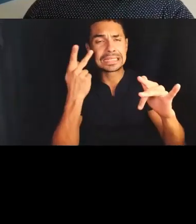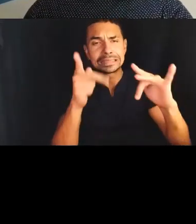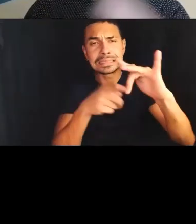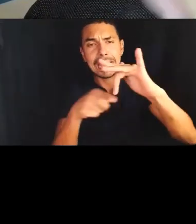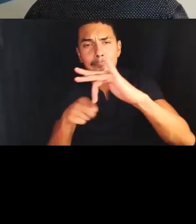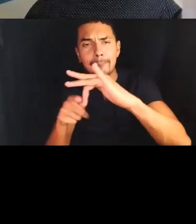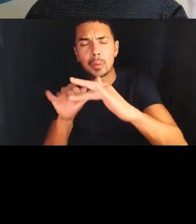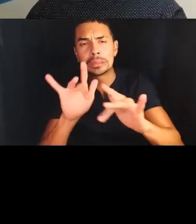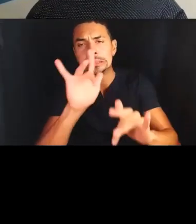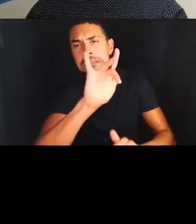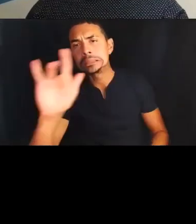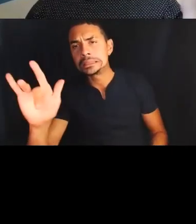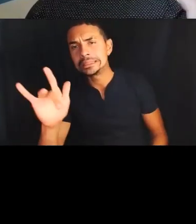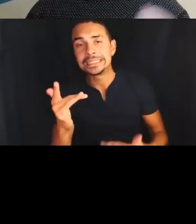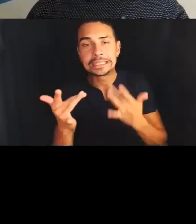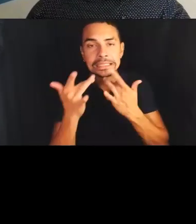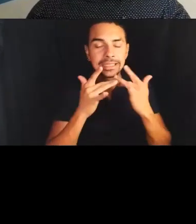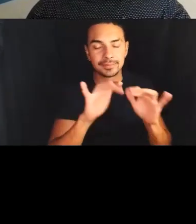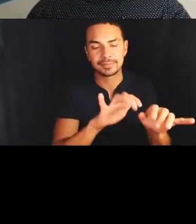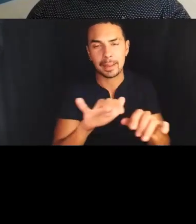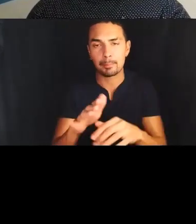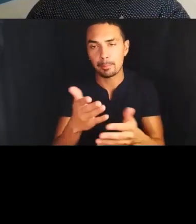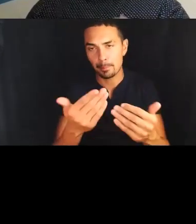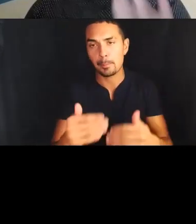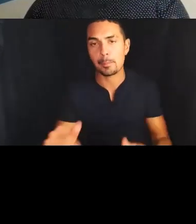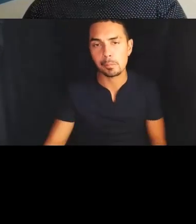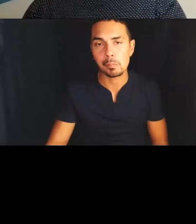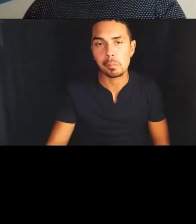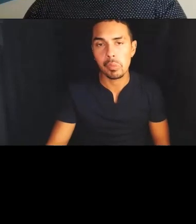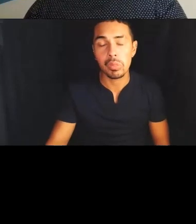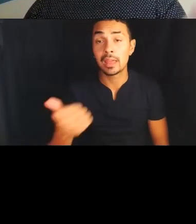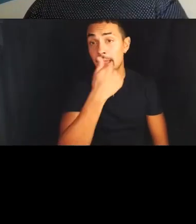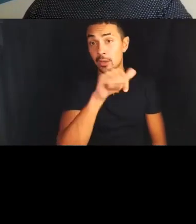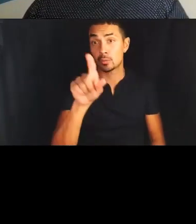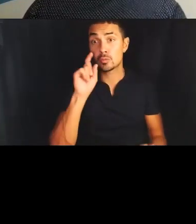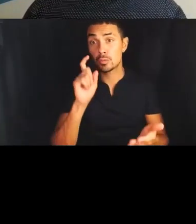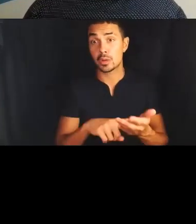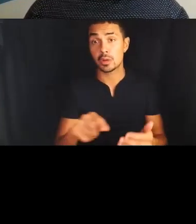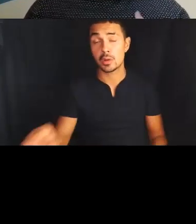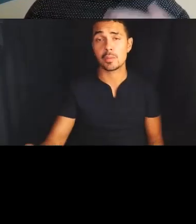So are there other gaps that you noticed or that you're curious about